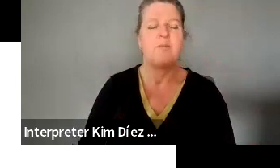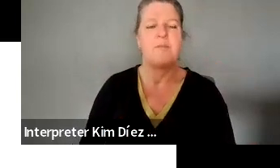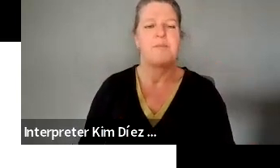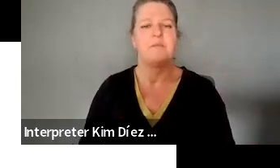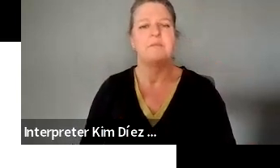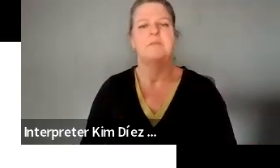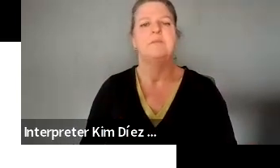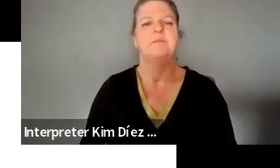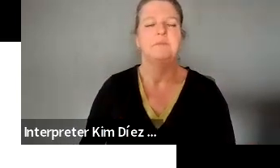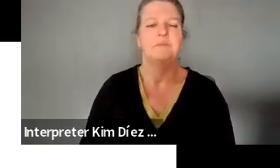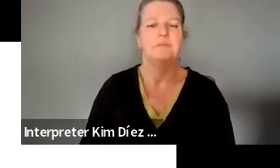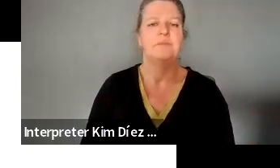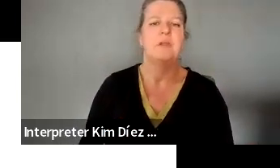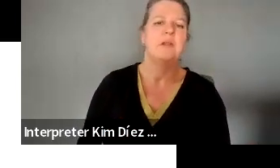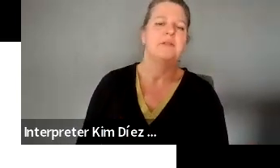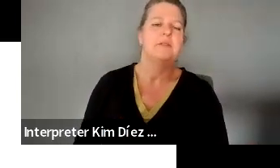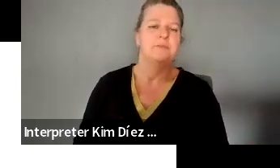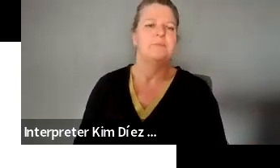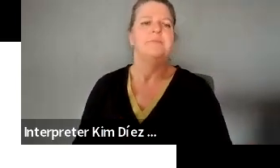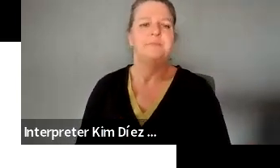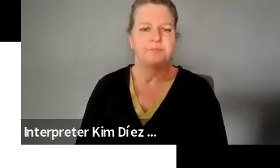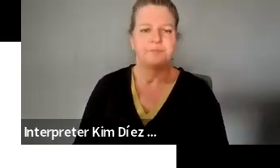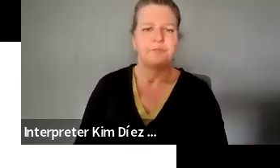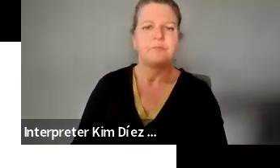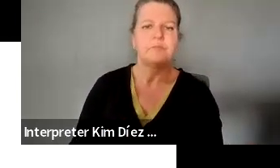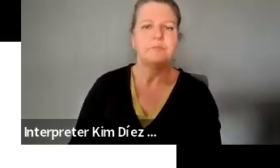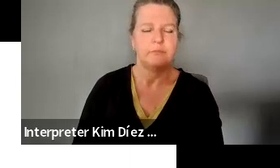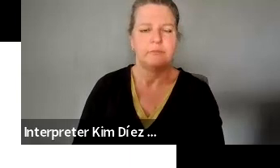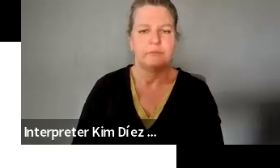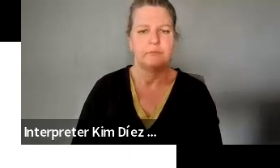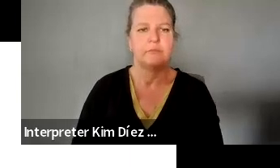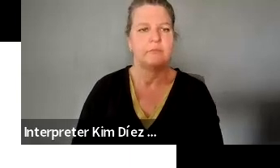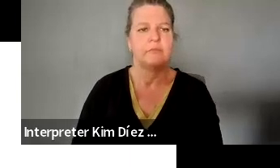[Una] Yeah, all right, thanks Kim. And let's see, we are moving along here.